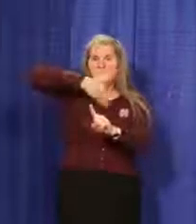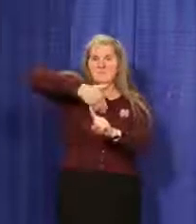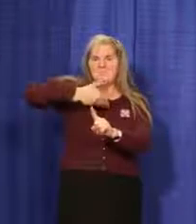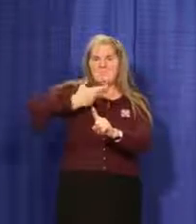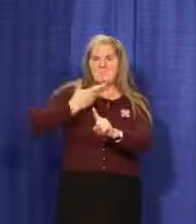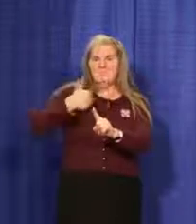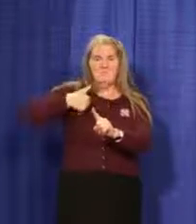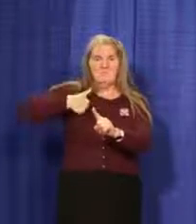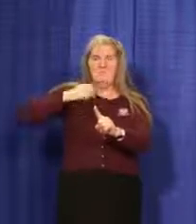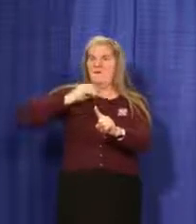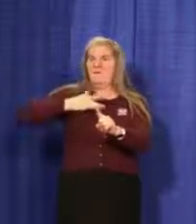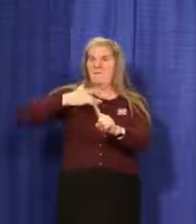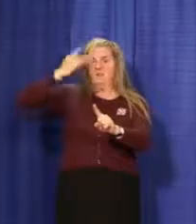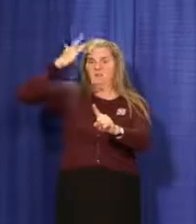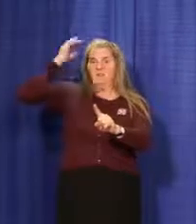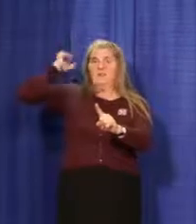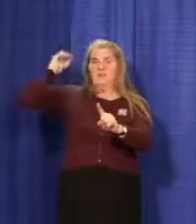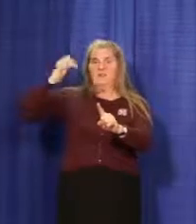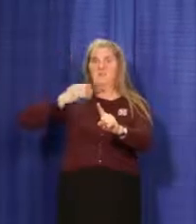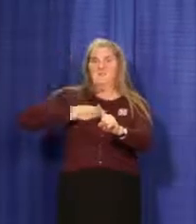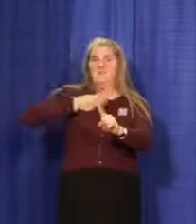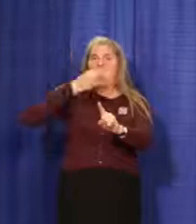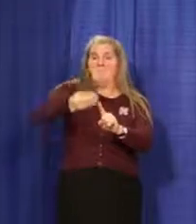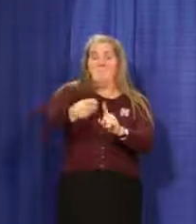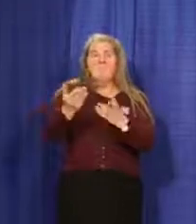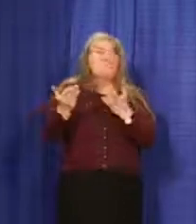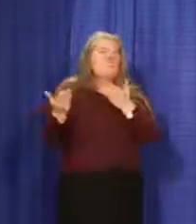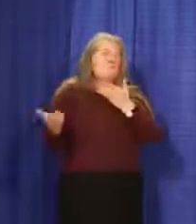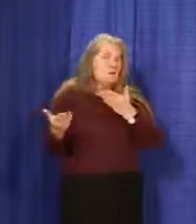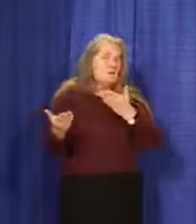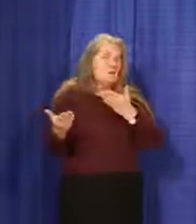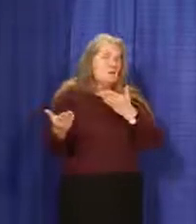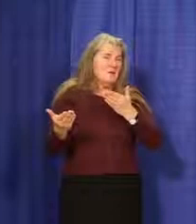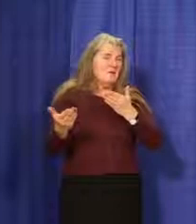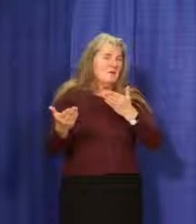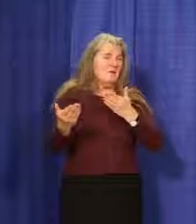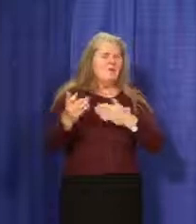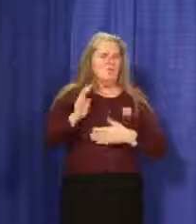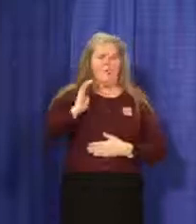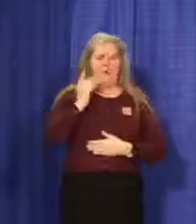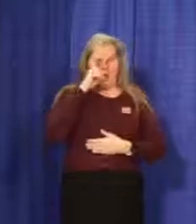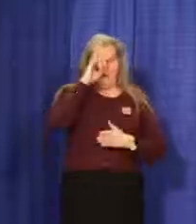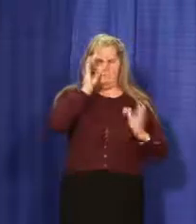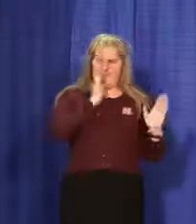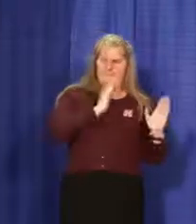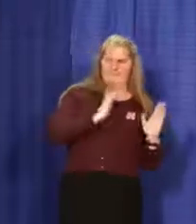unnoticed. So really, this is again, our